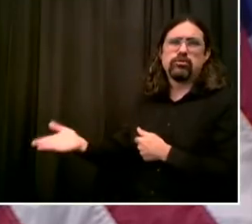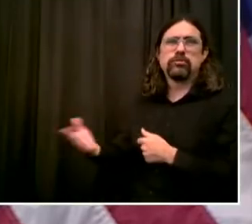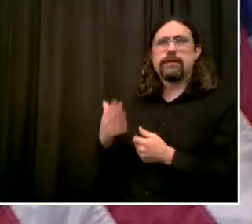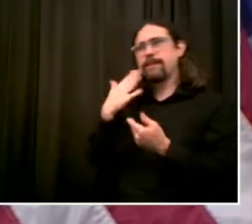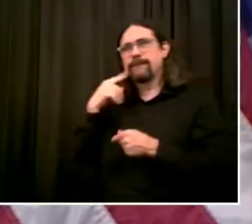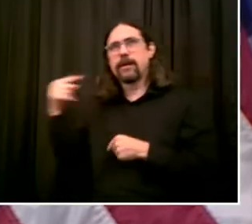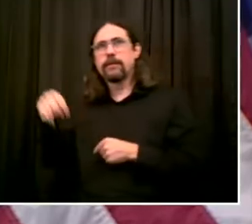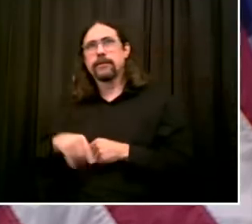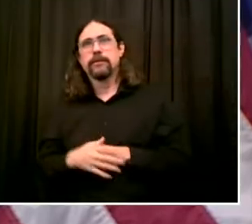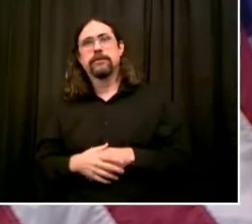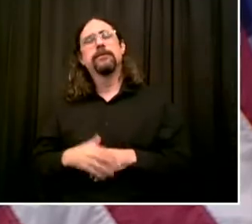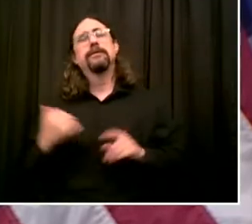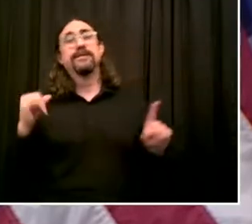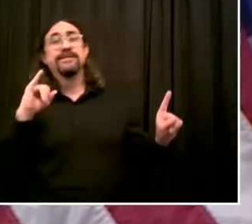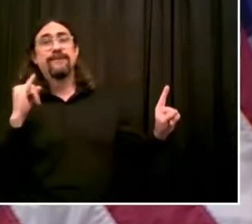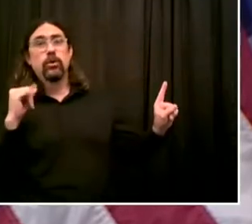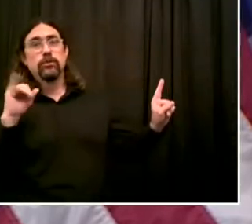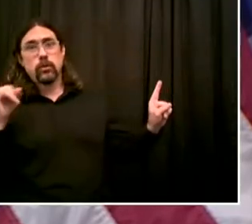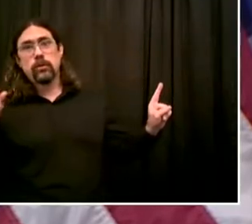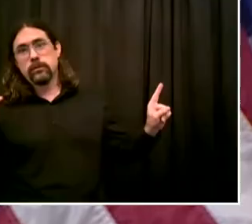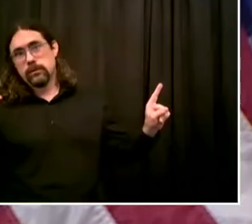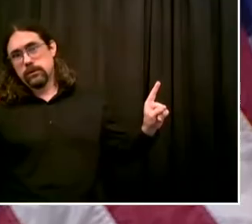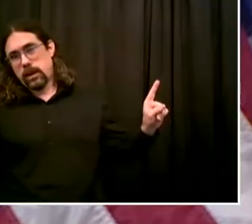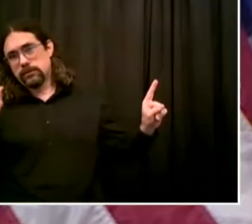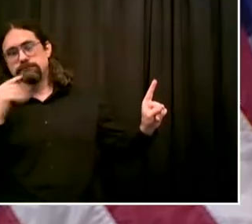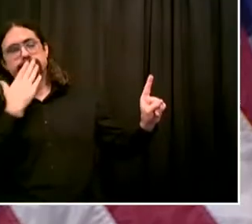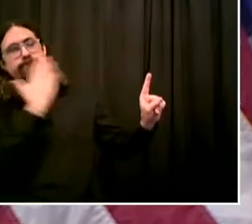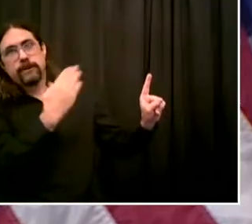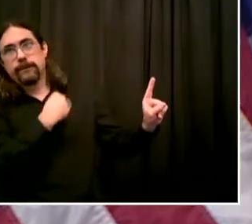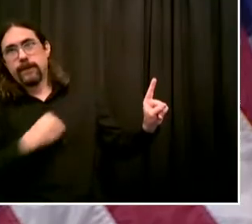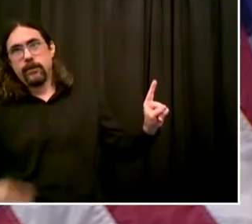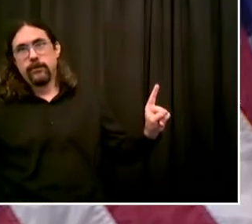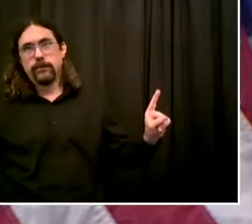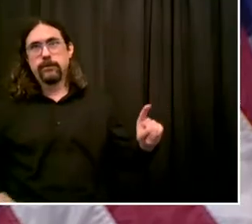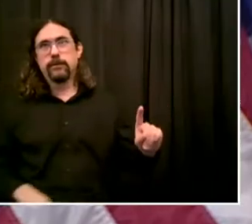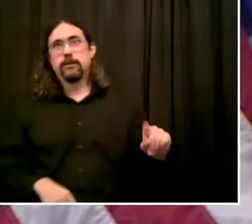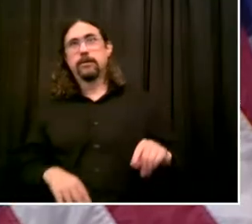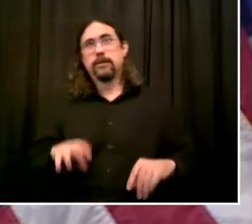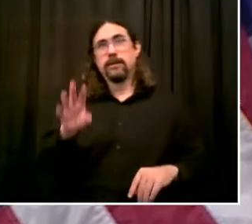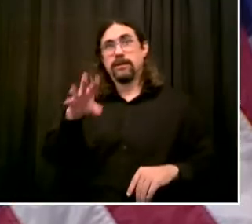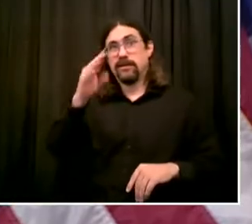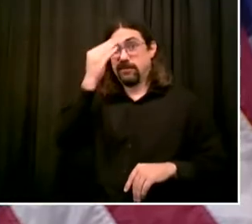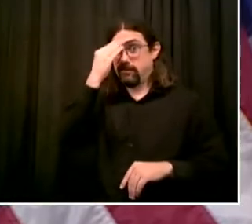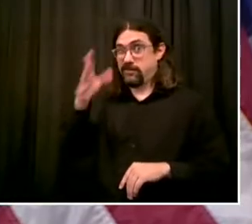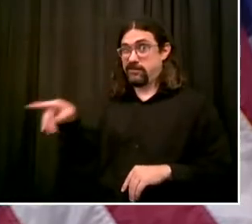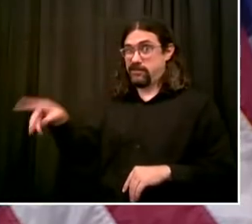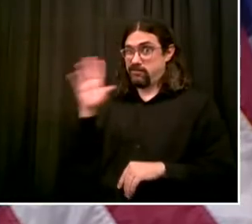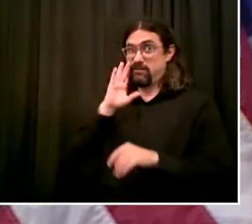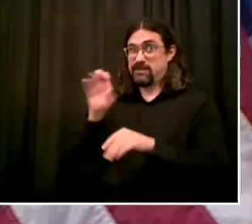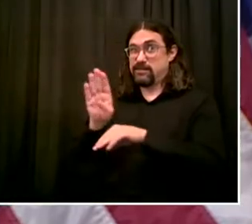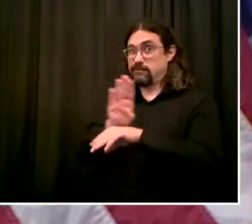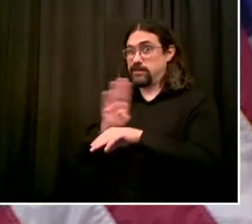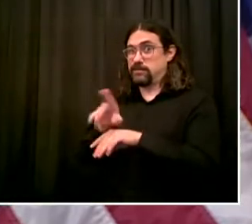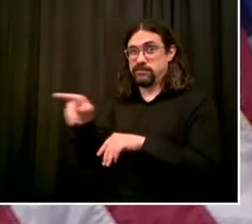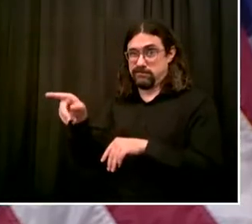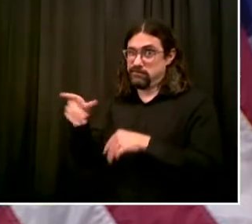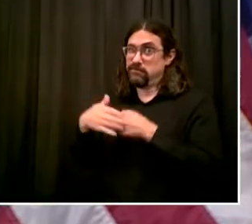WITH PROFOUND RFOERM. I WANT TO TAKE A MOMENT T O HATNK YOPU UBLICLY FOR THE WORK